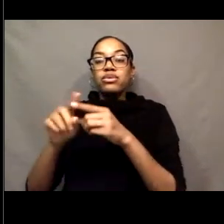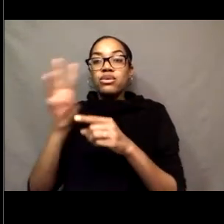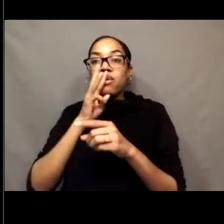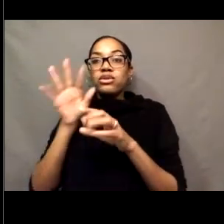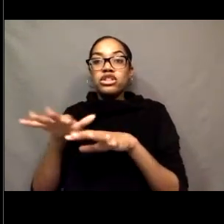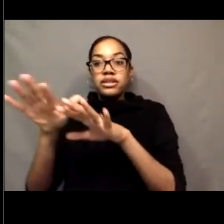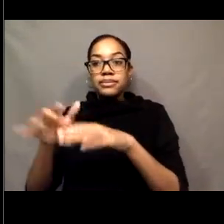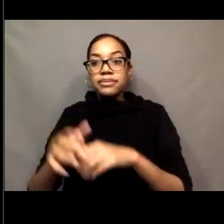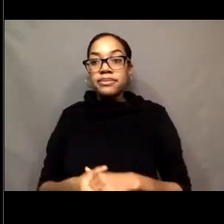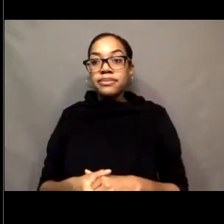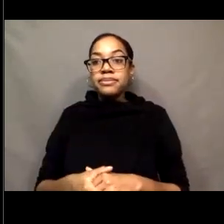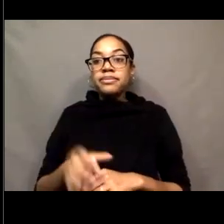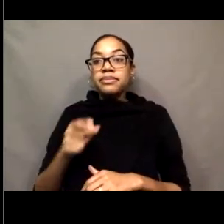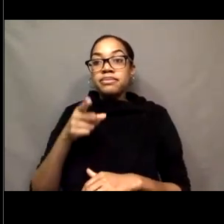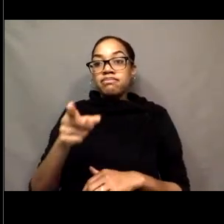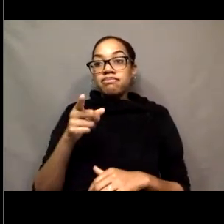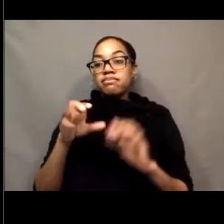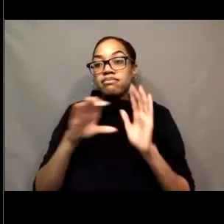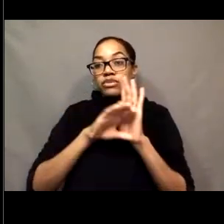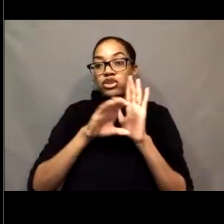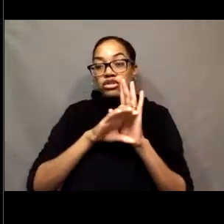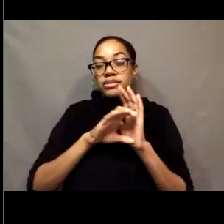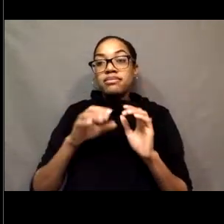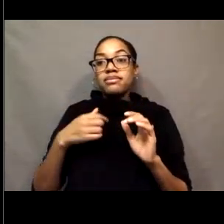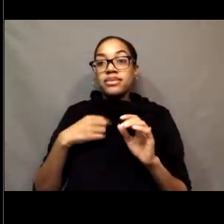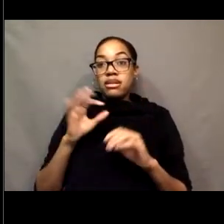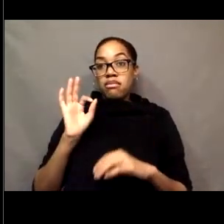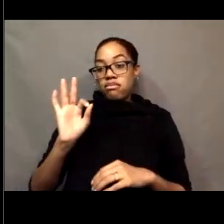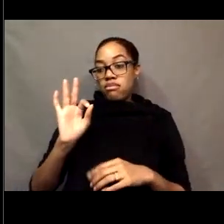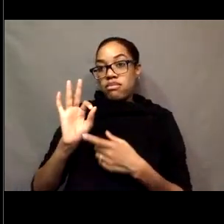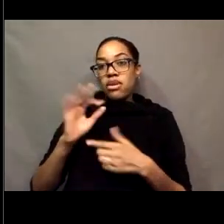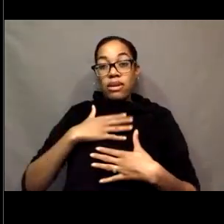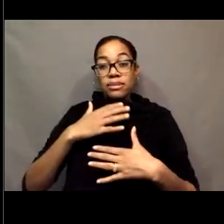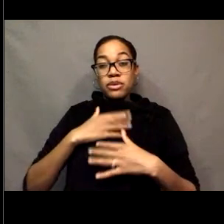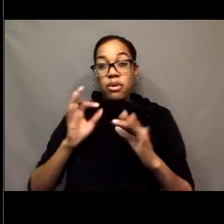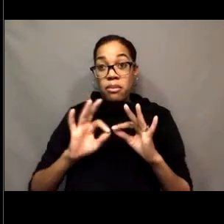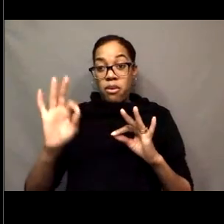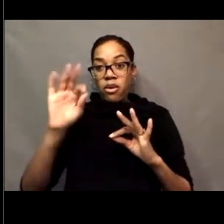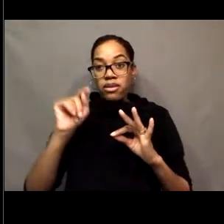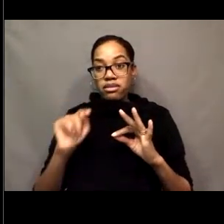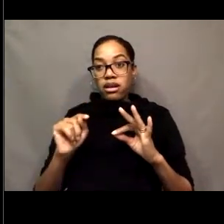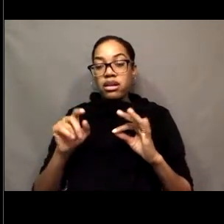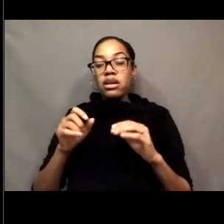So this is a picture of a respiratory port of a white abalone releasing her eggs.